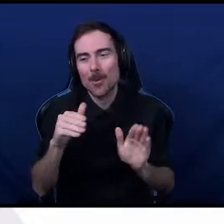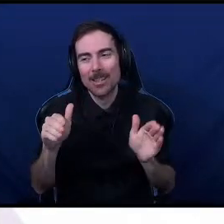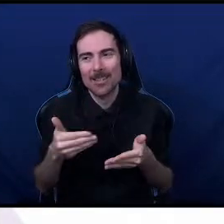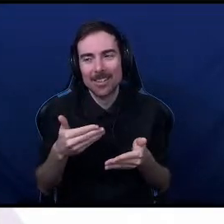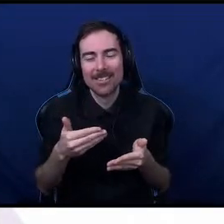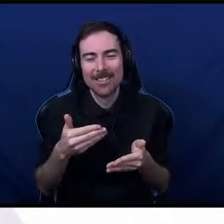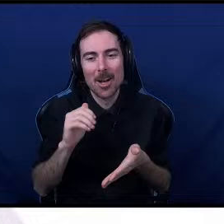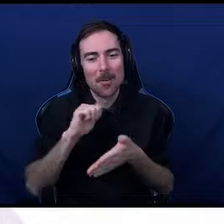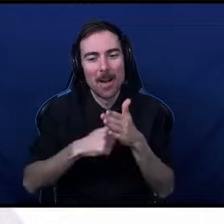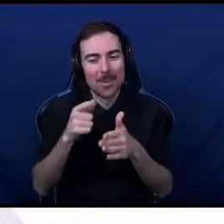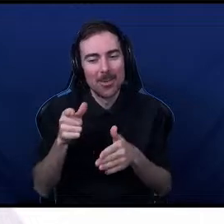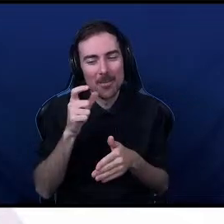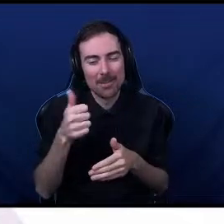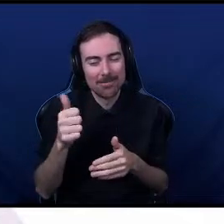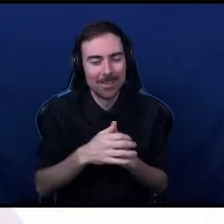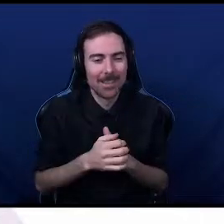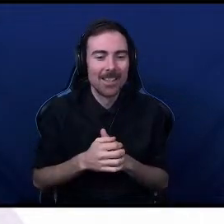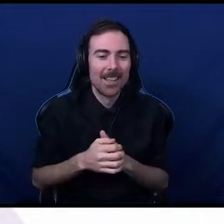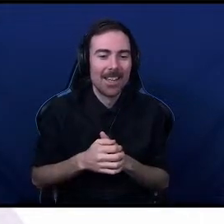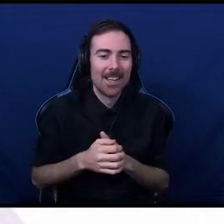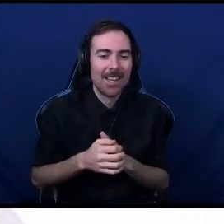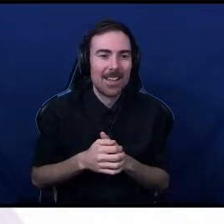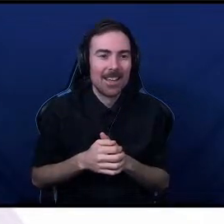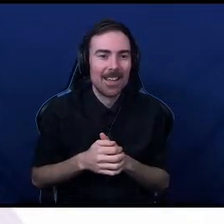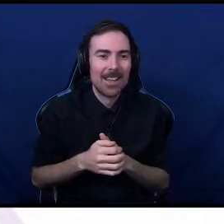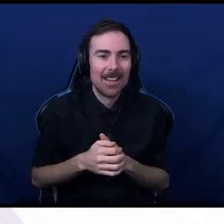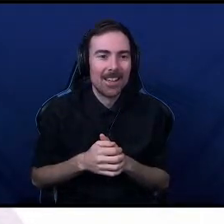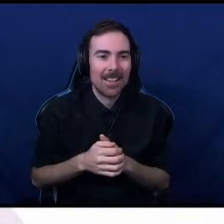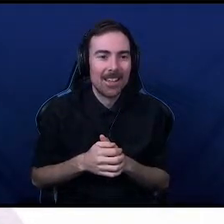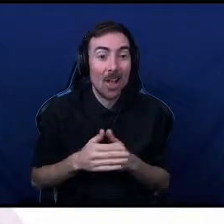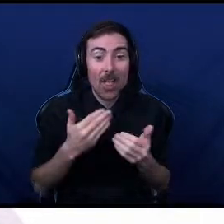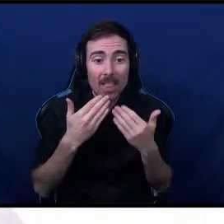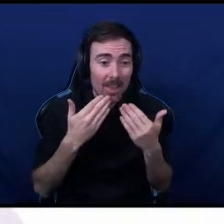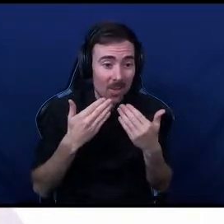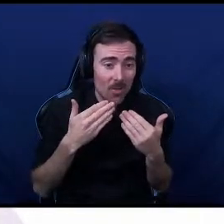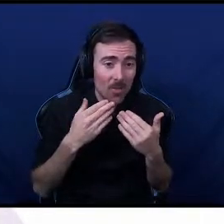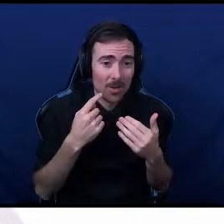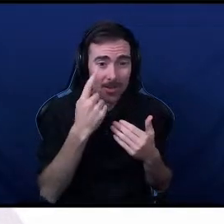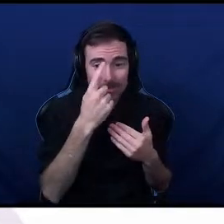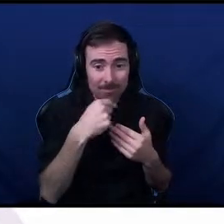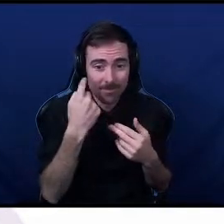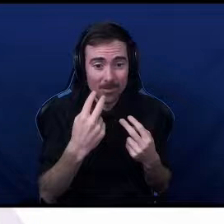For those of you in the room, and for those of you who are joining us through the worldwideweb thank you for being